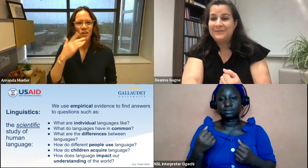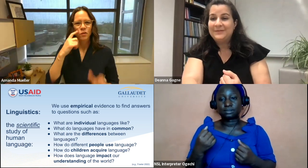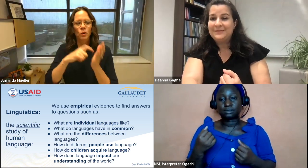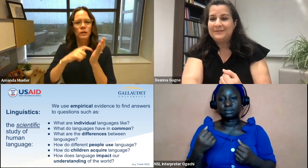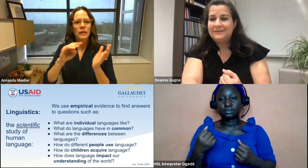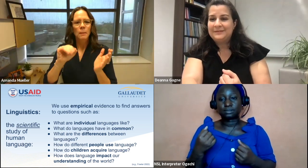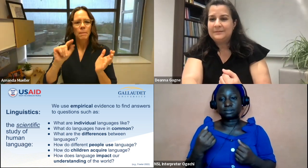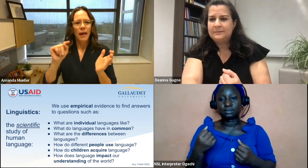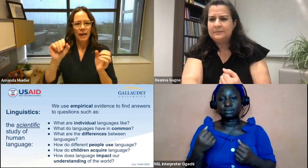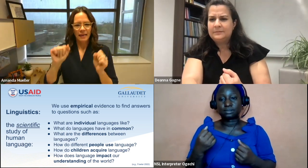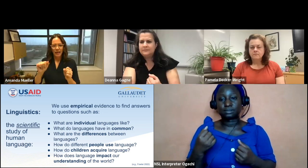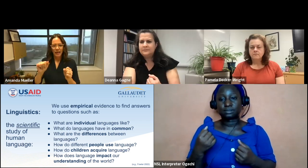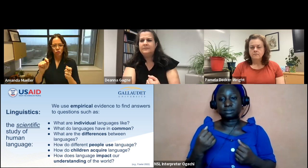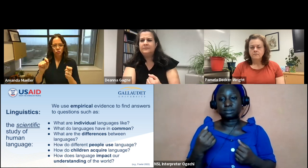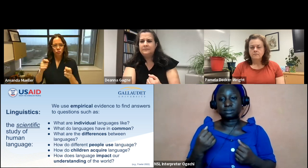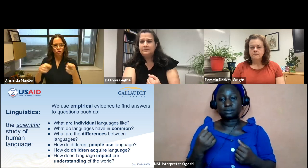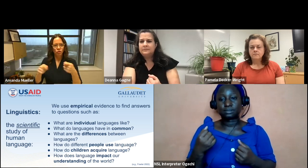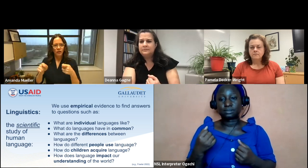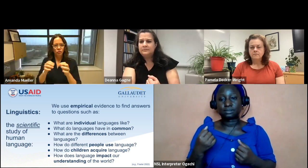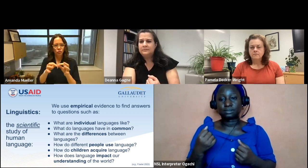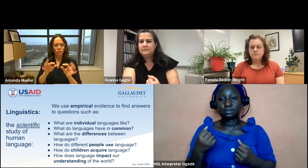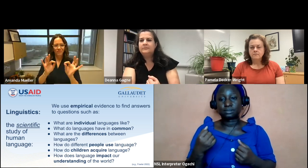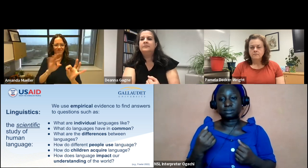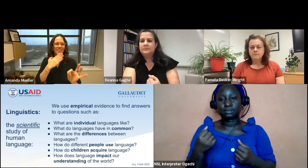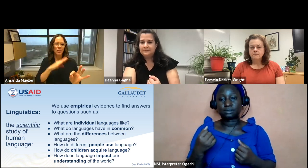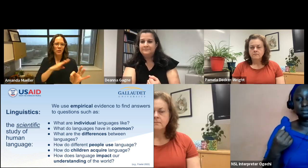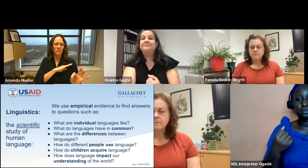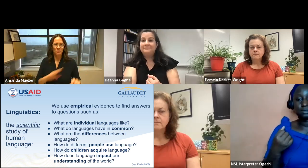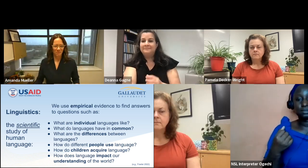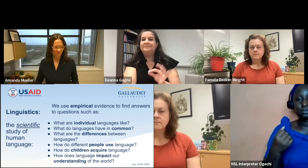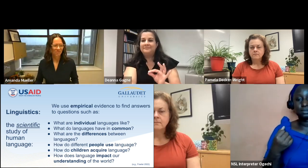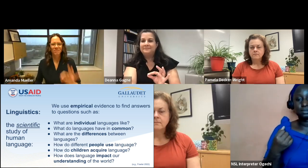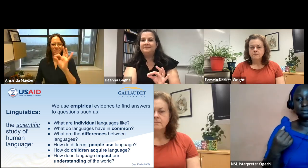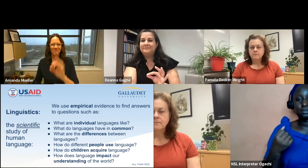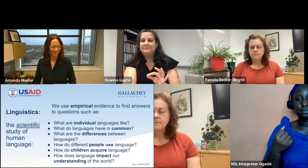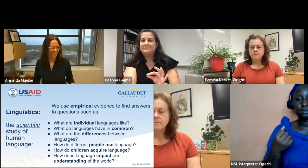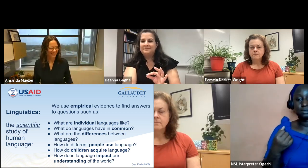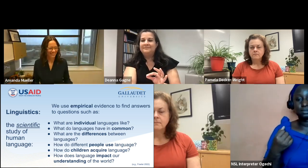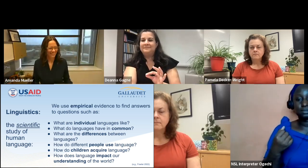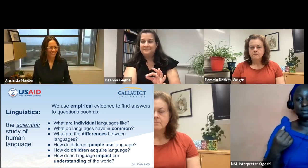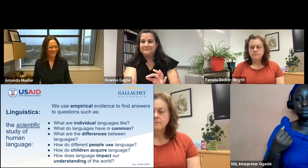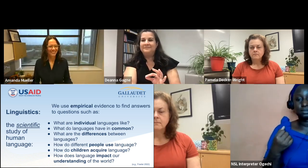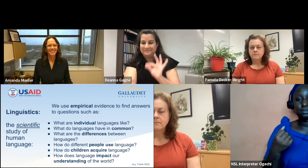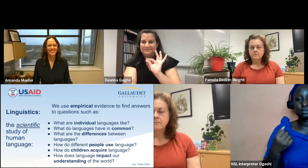Yes, thank you for noticing that we're at the Matt if you can turn switch to the other interpreter. Thank you, Matt.